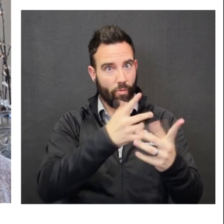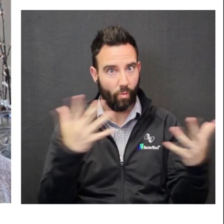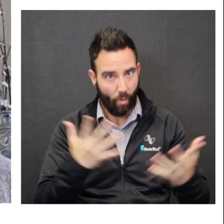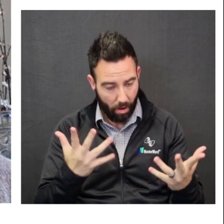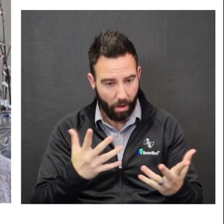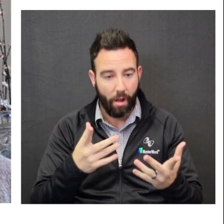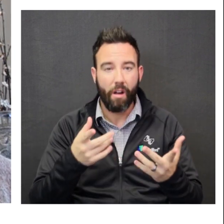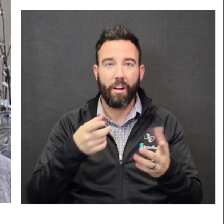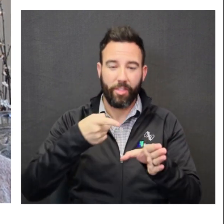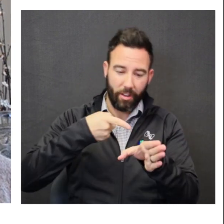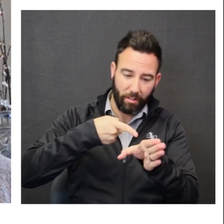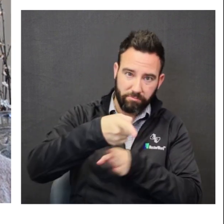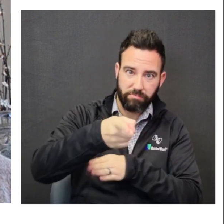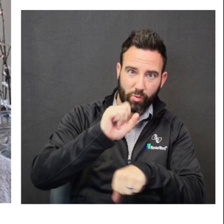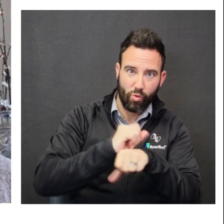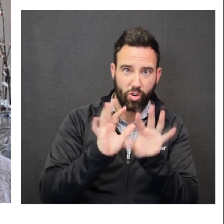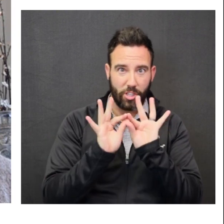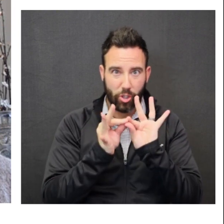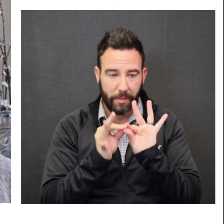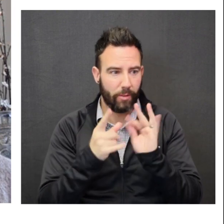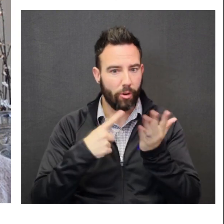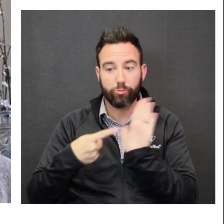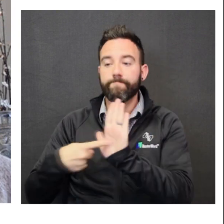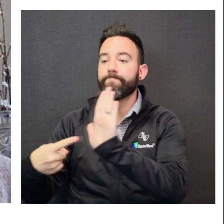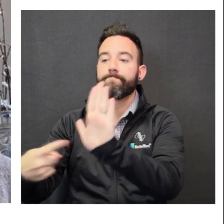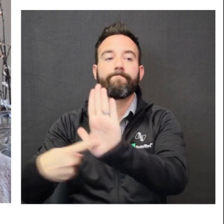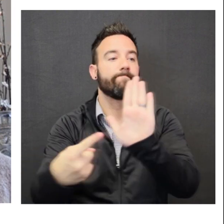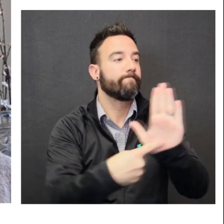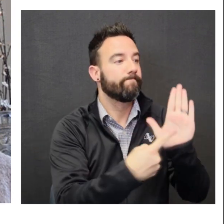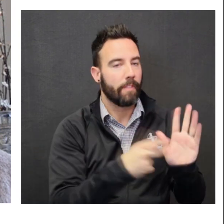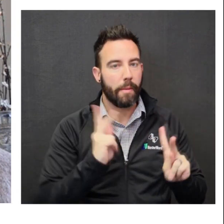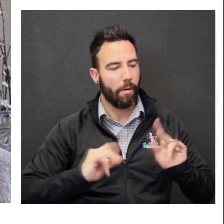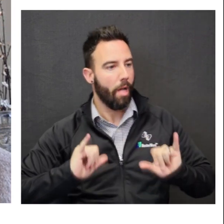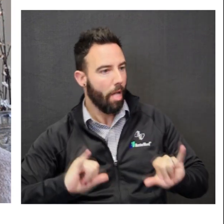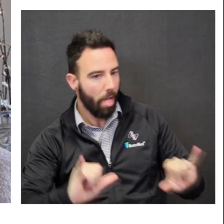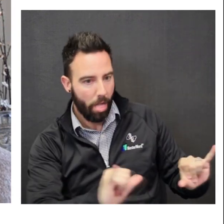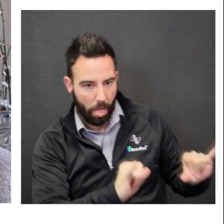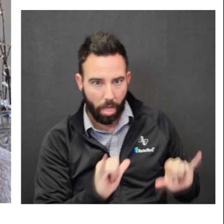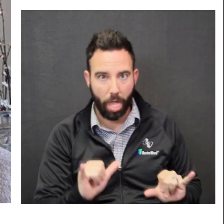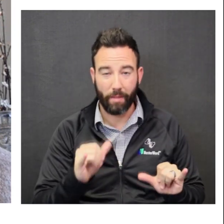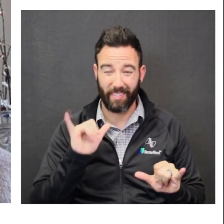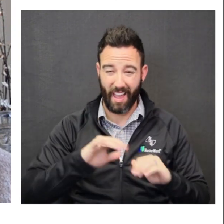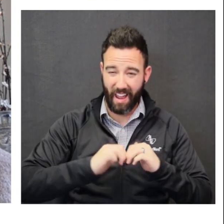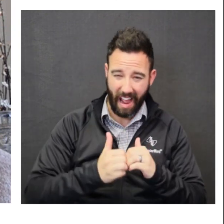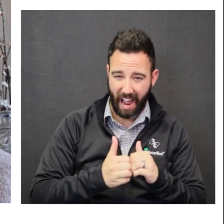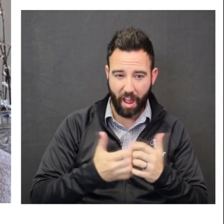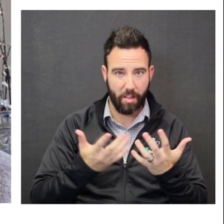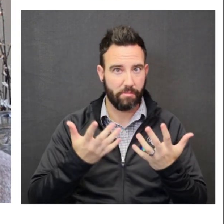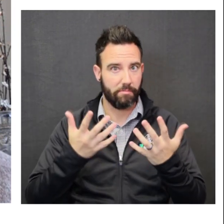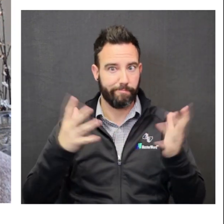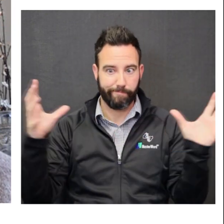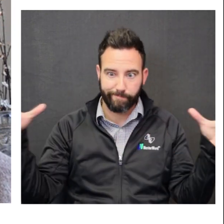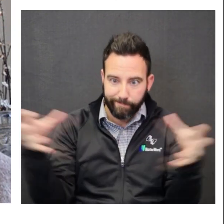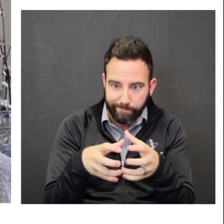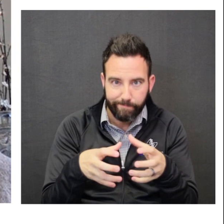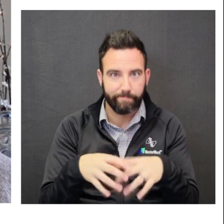interpreting and we do that through gatherings and events and blog's and supporting anything we can